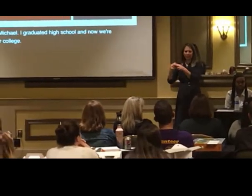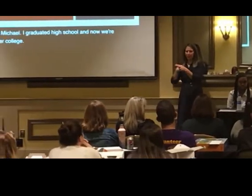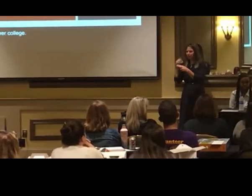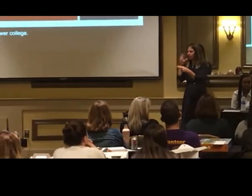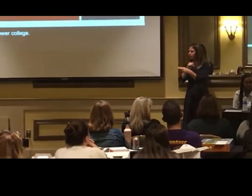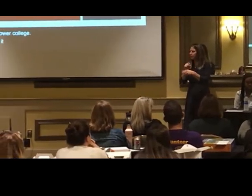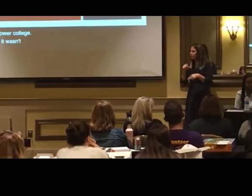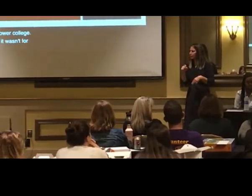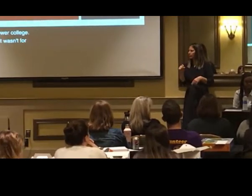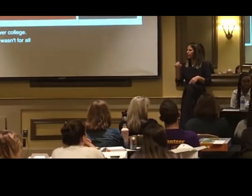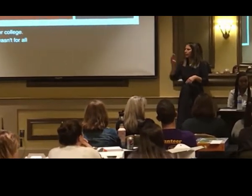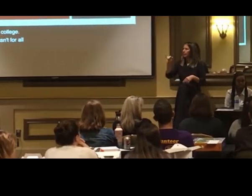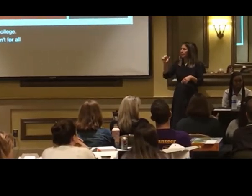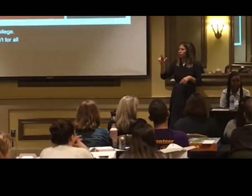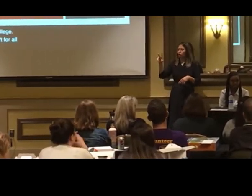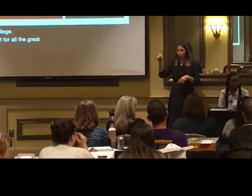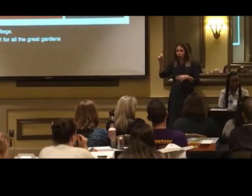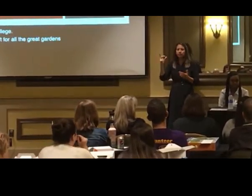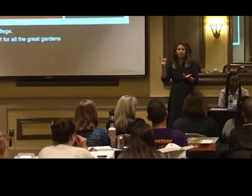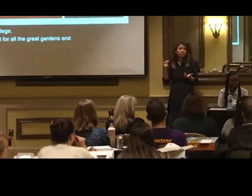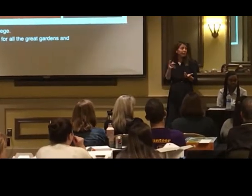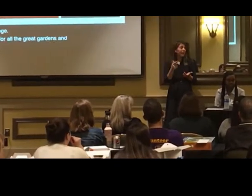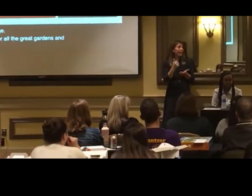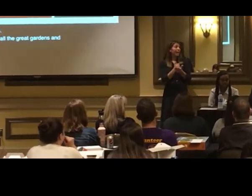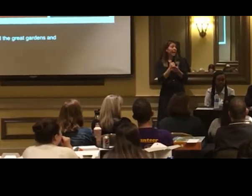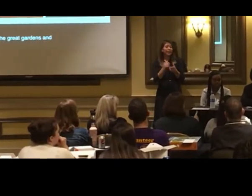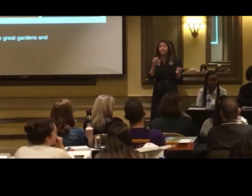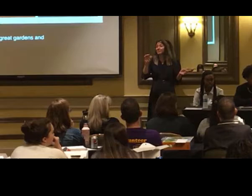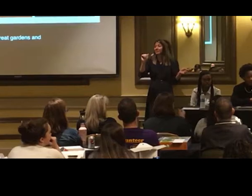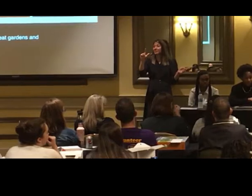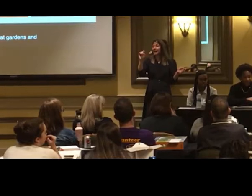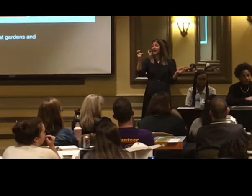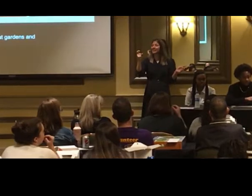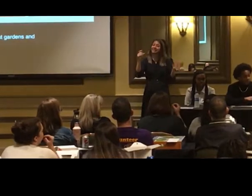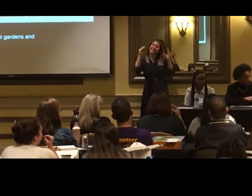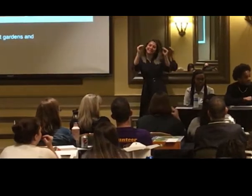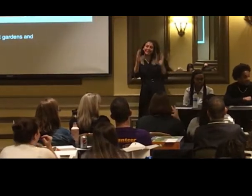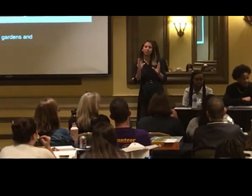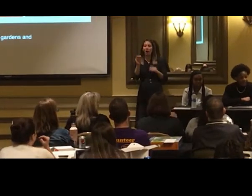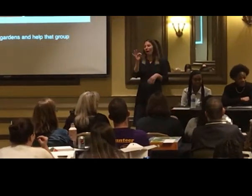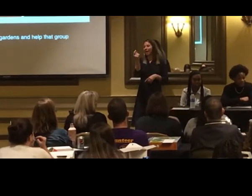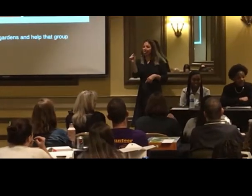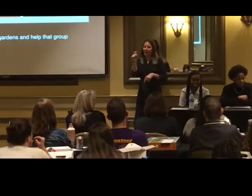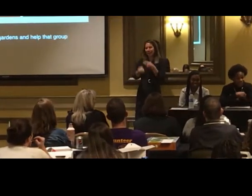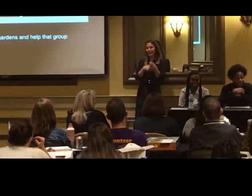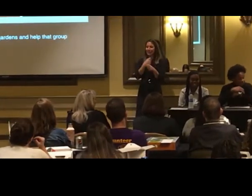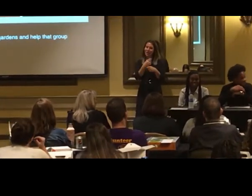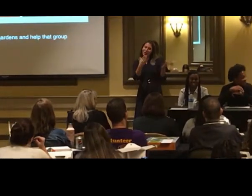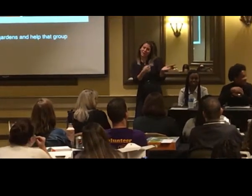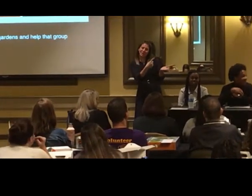from over here, teacher of the year